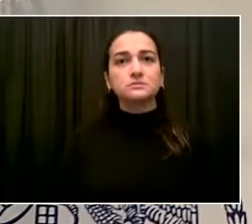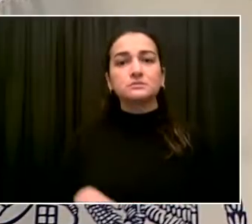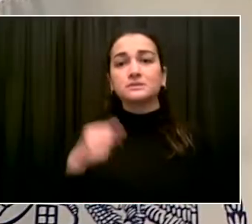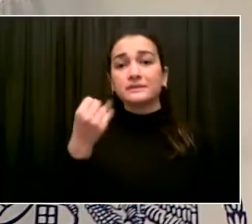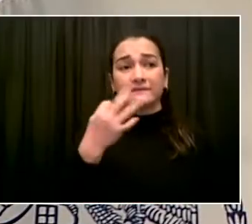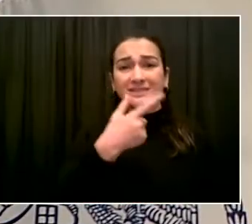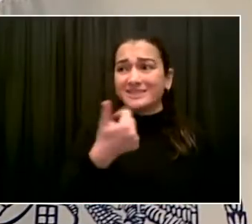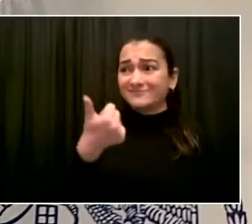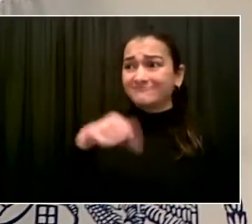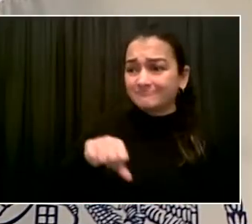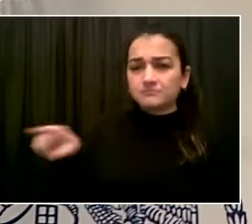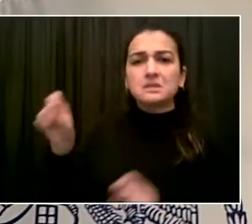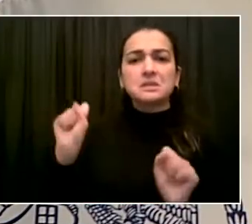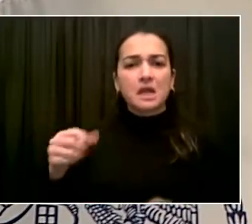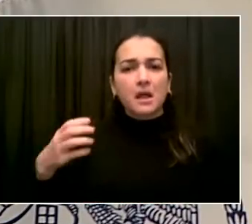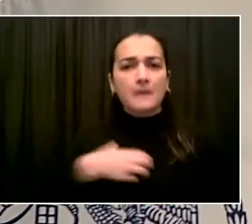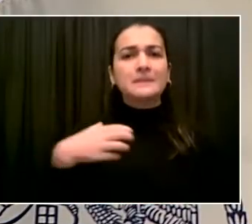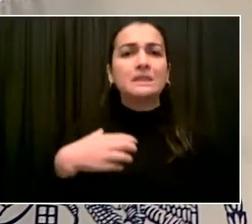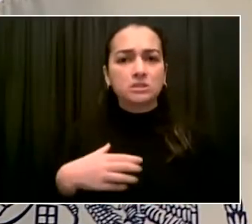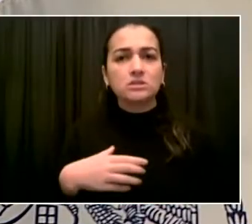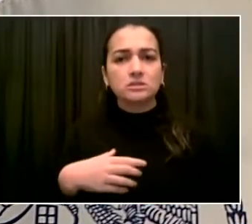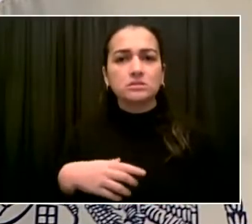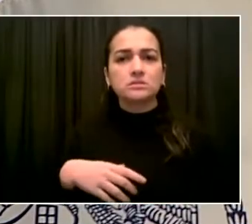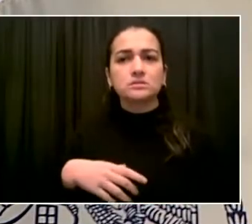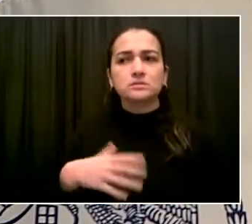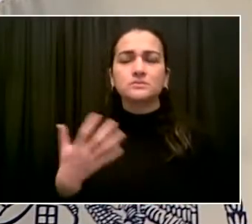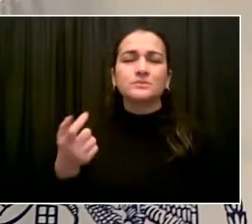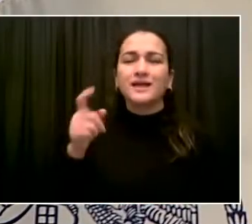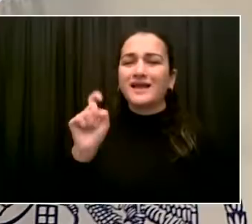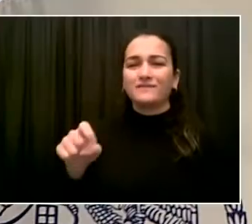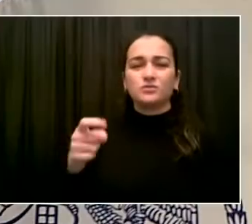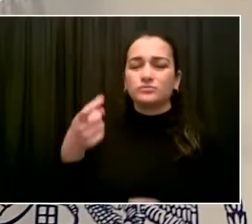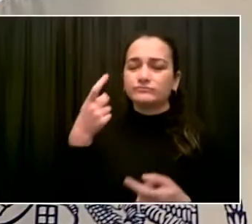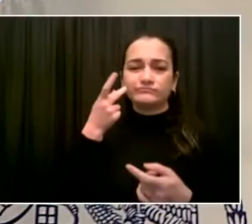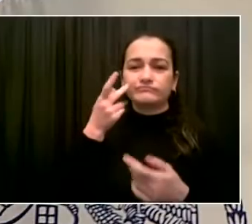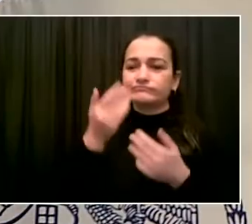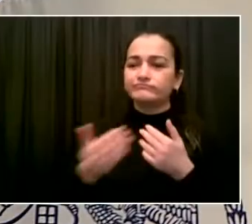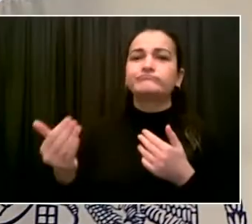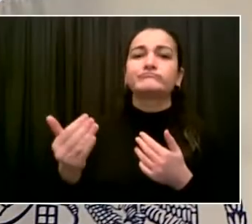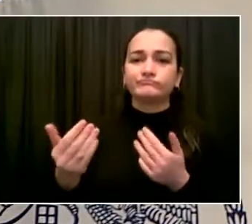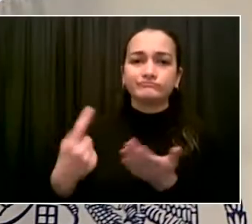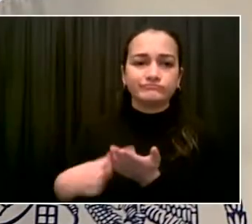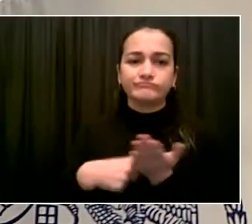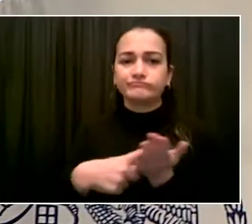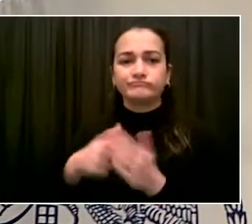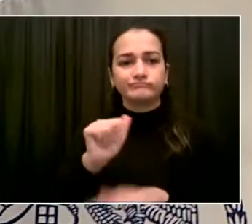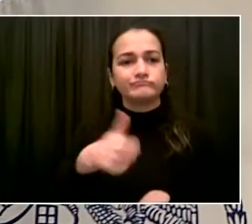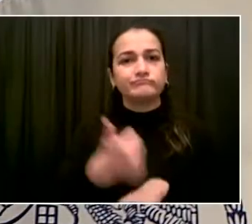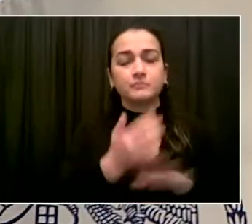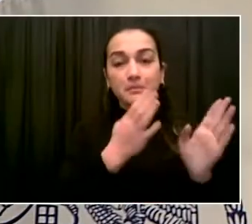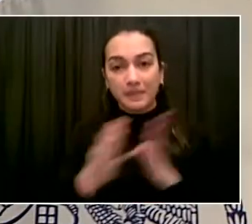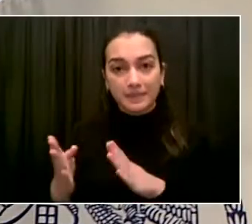THAT'S EEBN CONSISTENT AND EFFECTIVE TOOL. THE VAST MAJORITY OF PEOPLE DON'T DO THAT OR DON'T DEN PU GTETING IT BUT THAT IS SOMETHING THAT